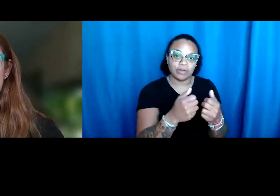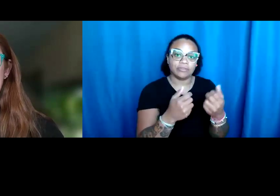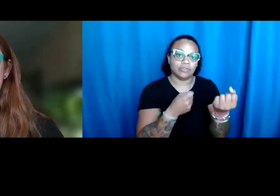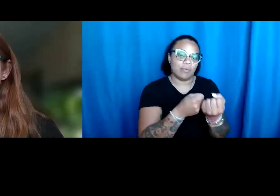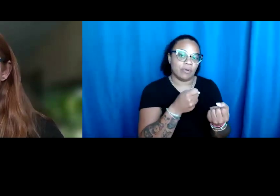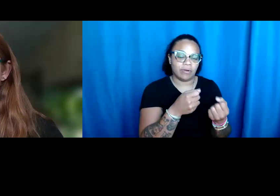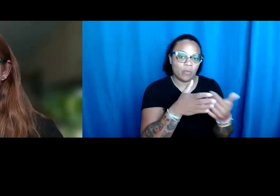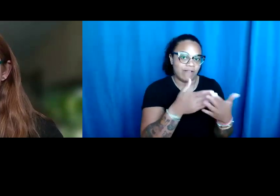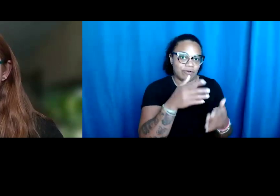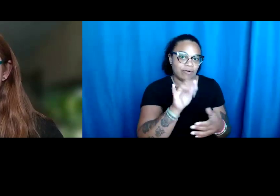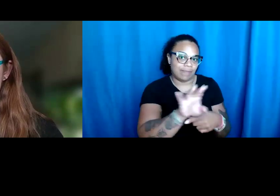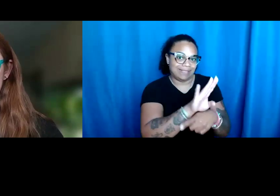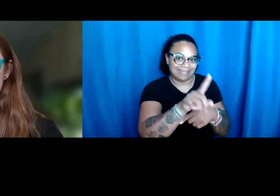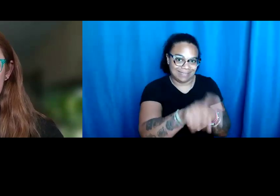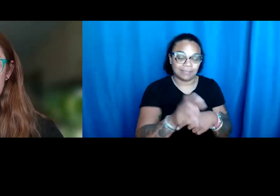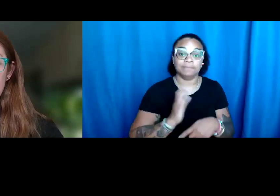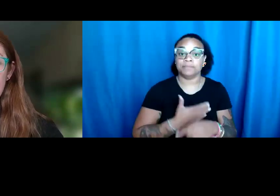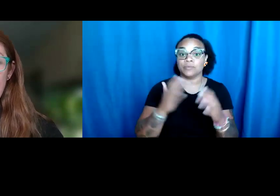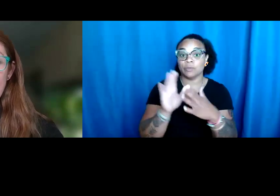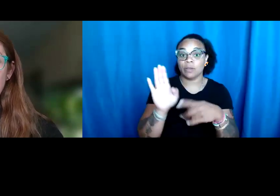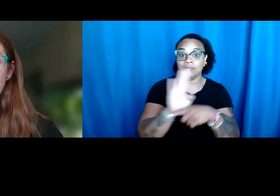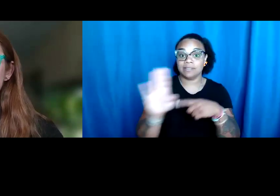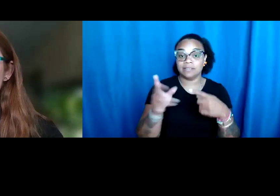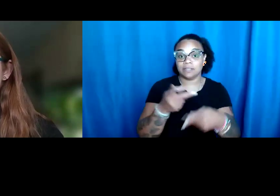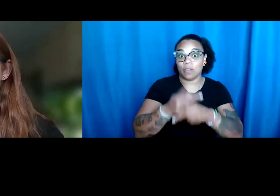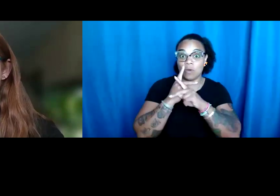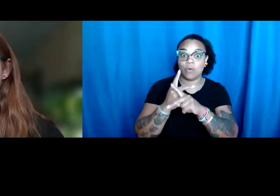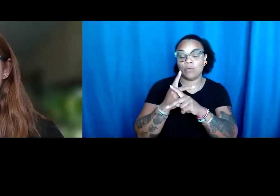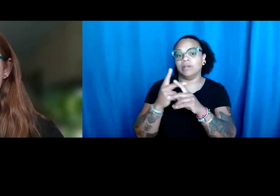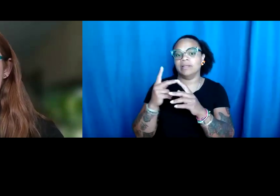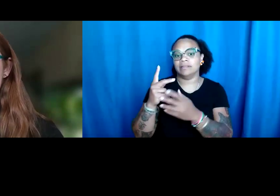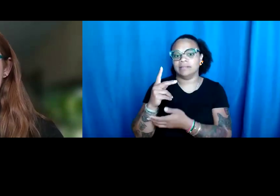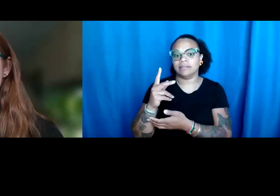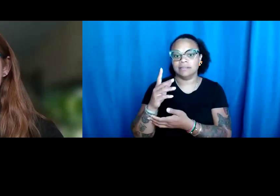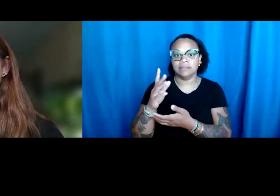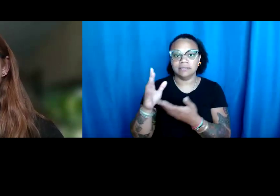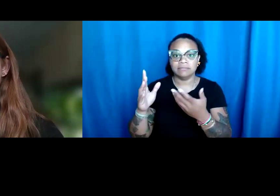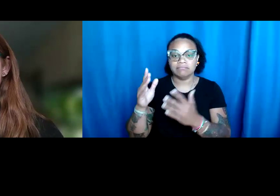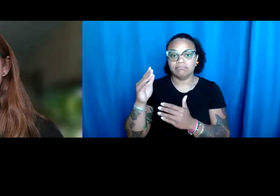And our small business loans are offset by loan loss reserve pool.